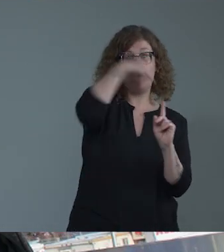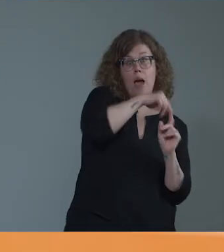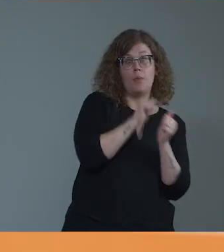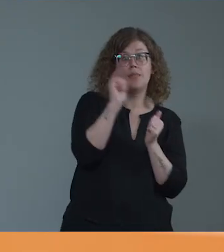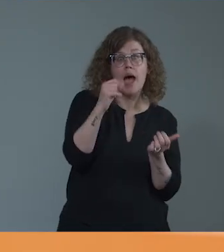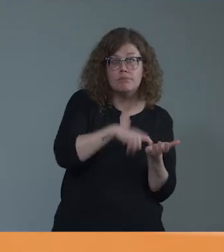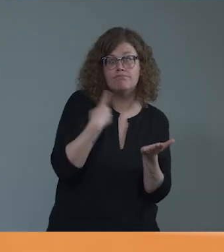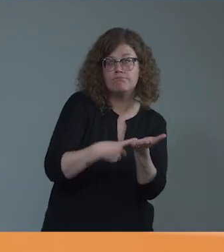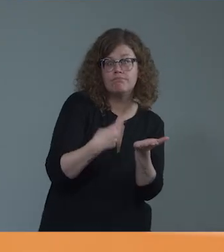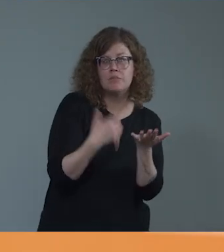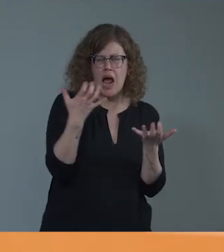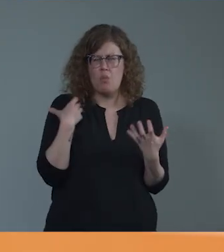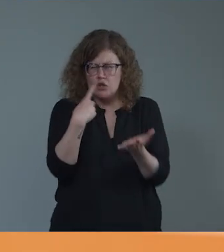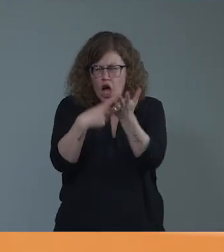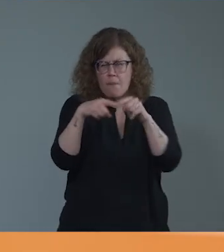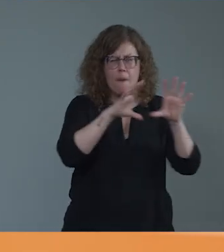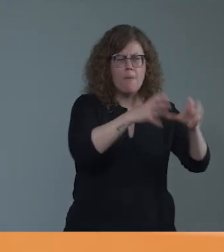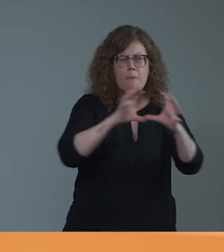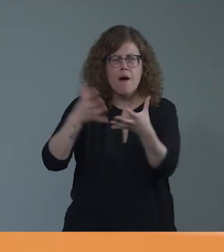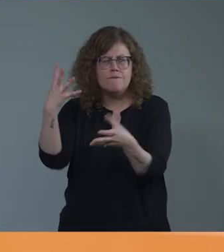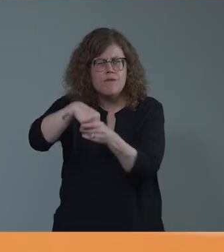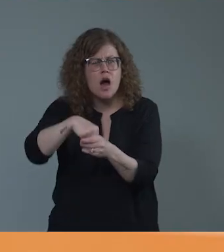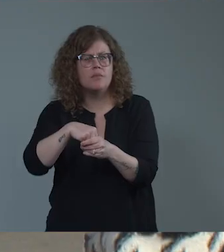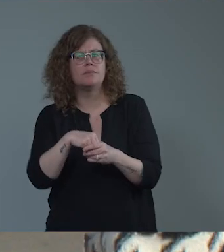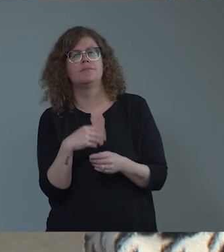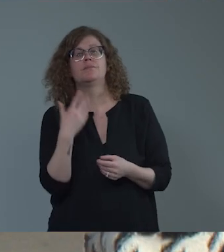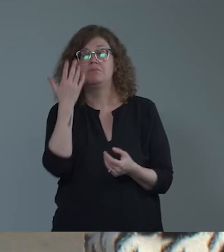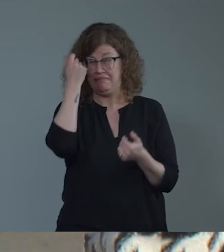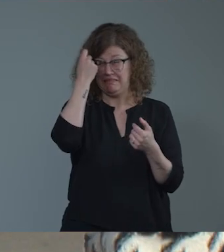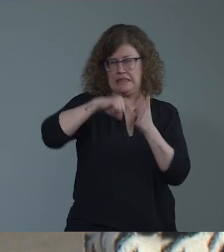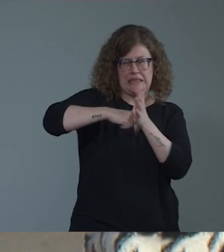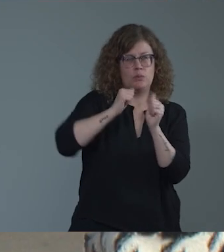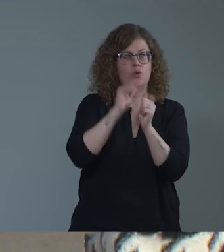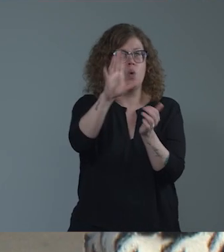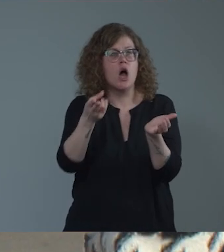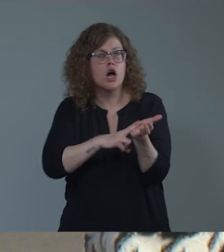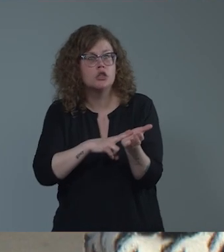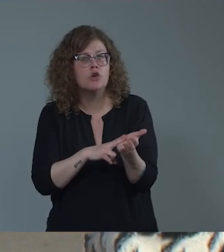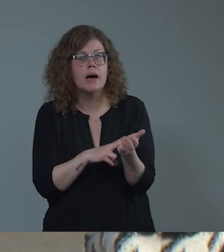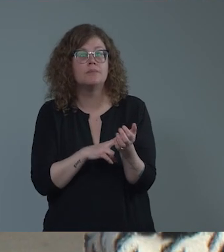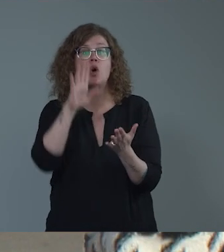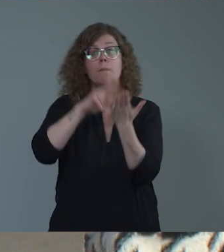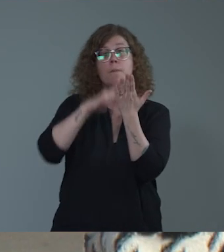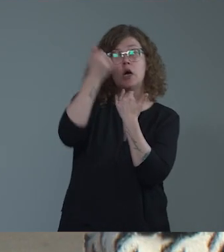So whenever images are taken of the artwork, whenever it's been spoken about or published on, that the artist